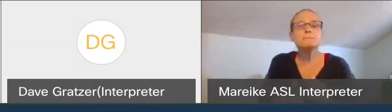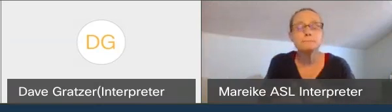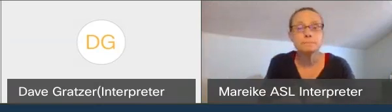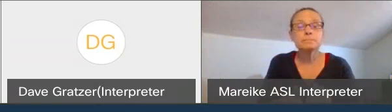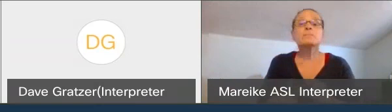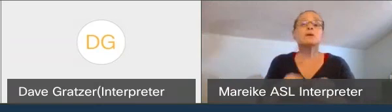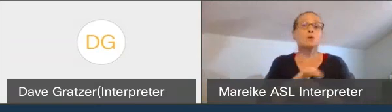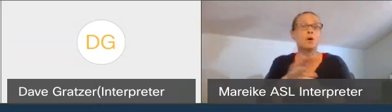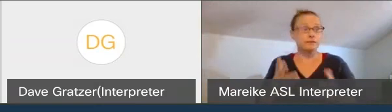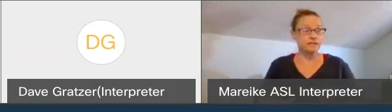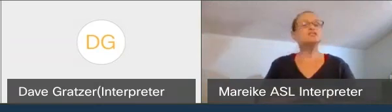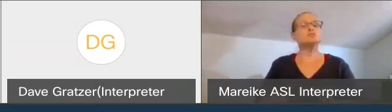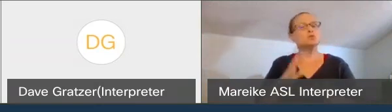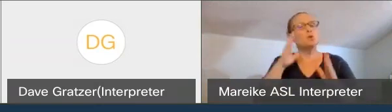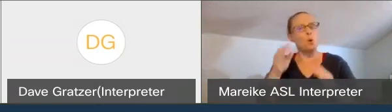we--we hope to resume that relationship.